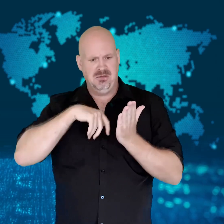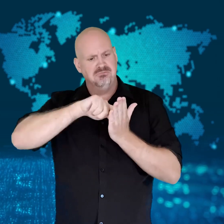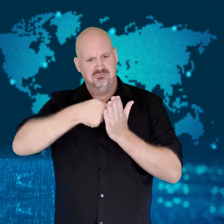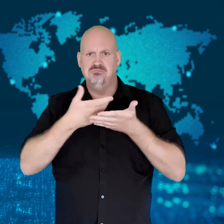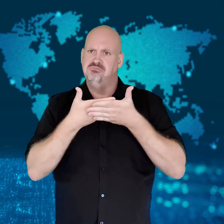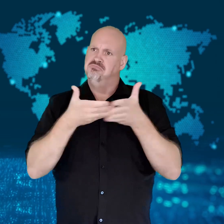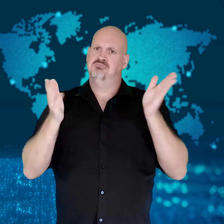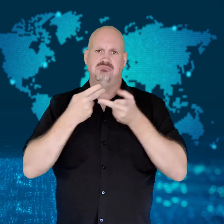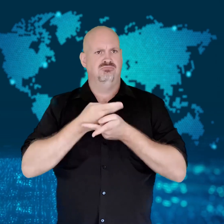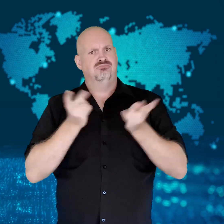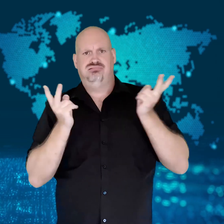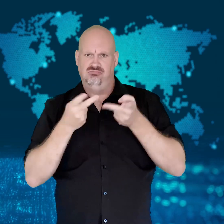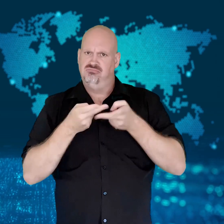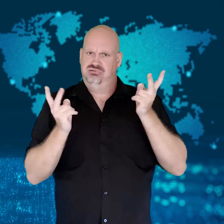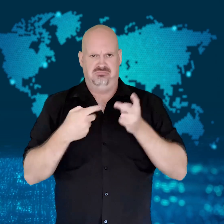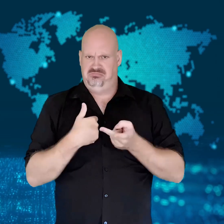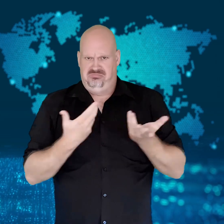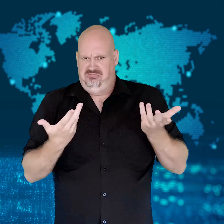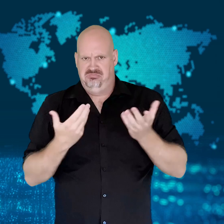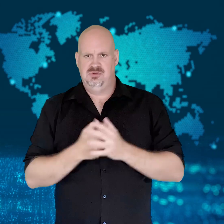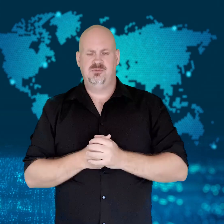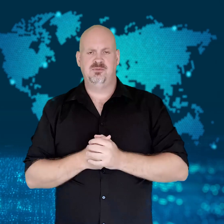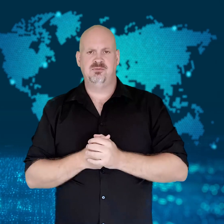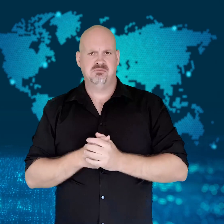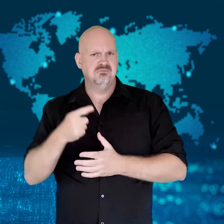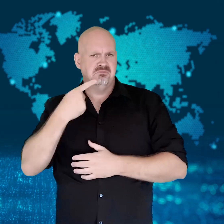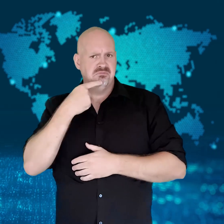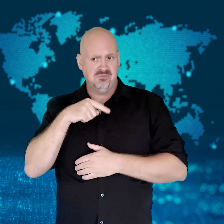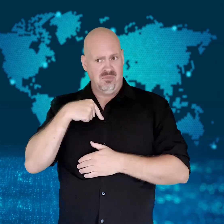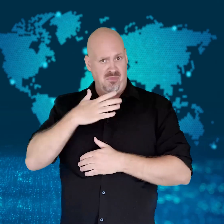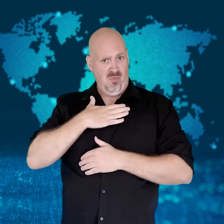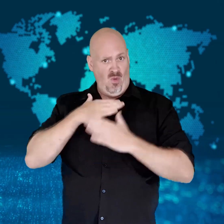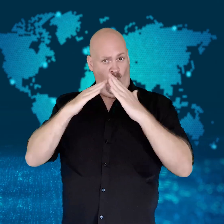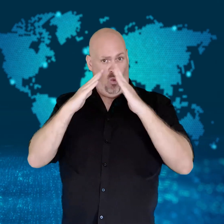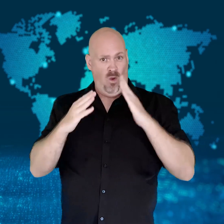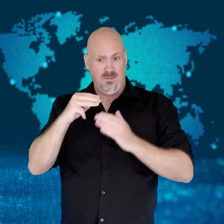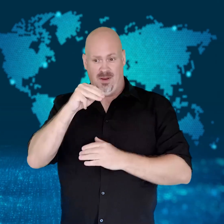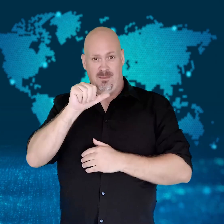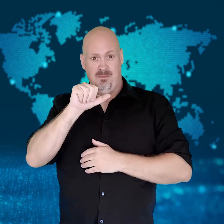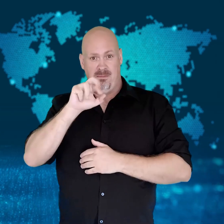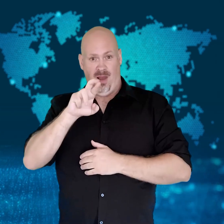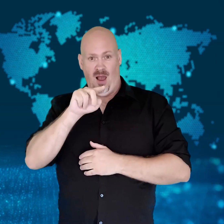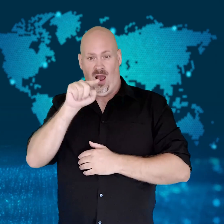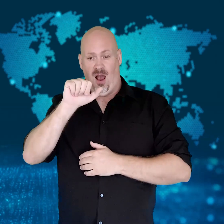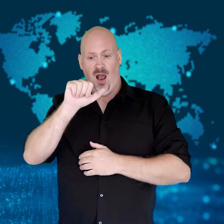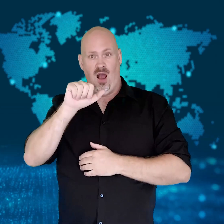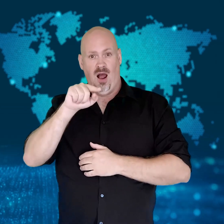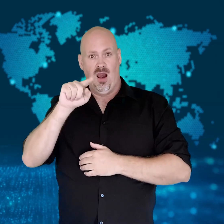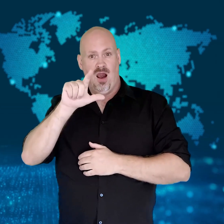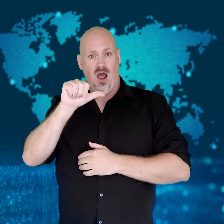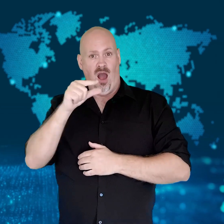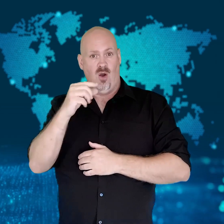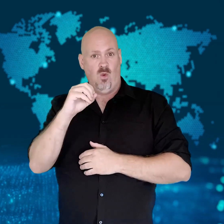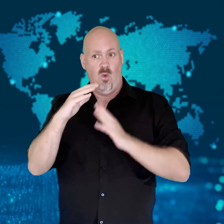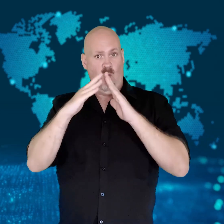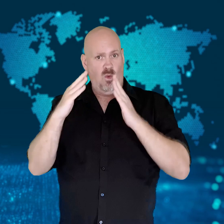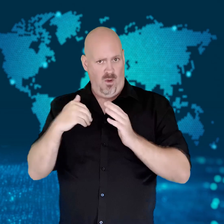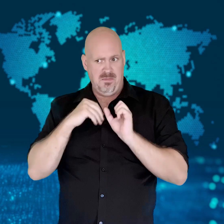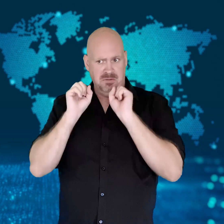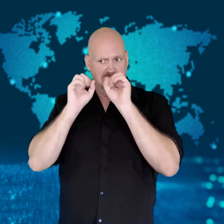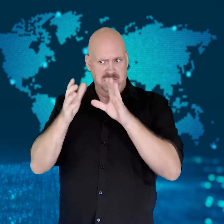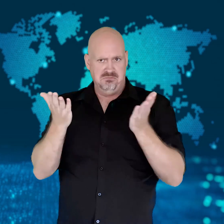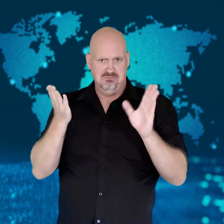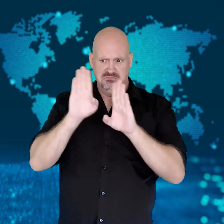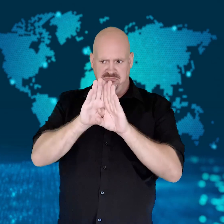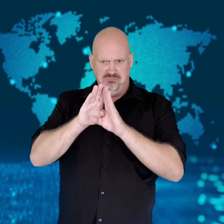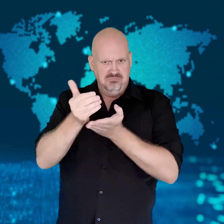He insists they were stored securely at Mar-a-Lago.